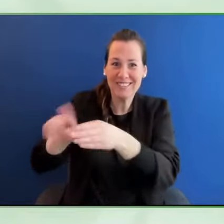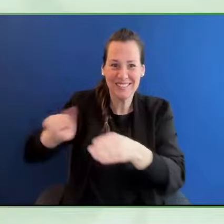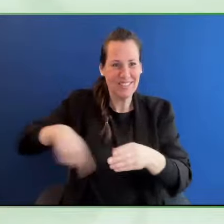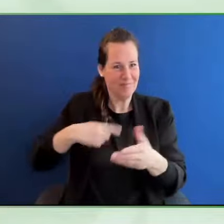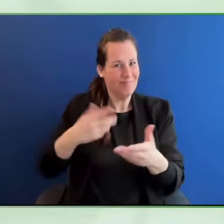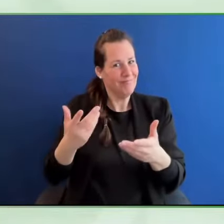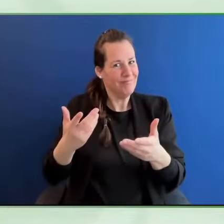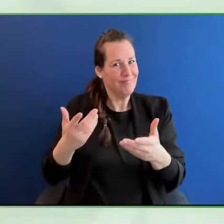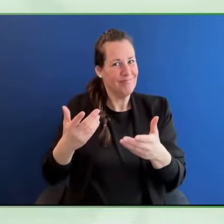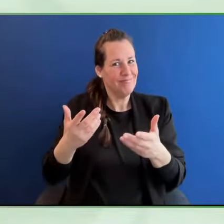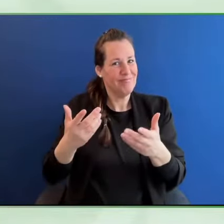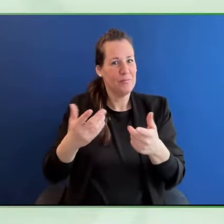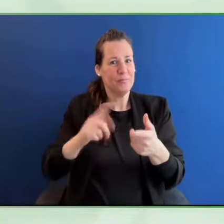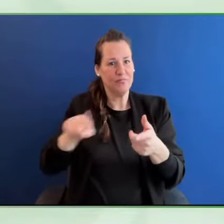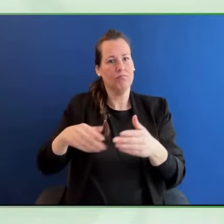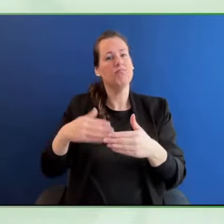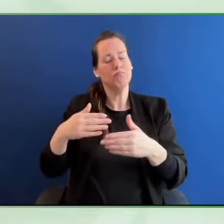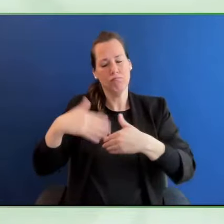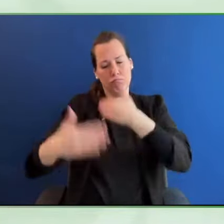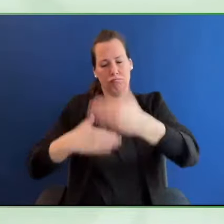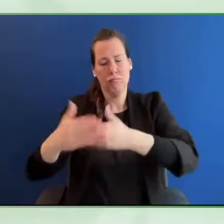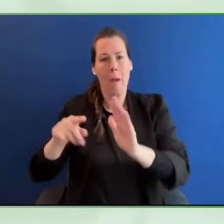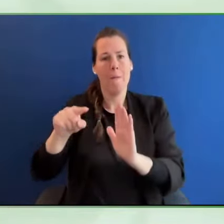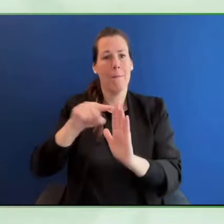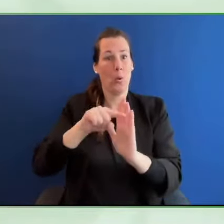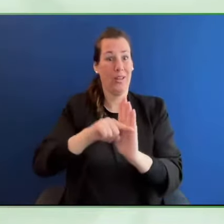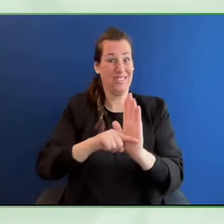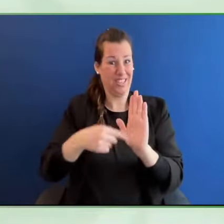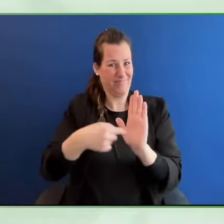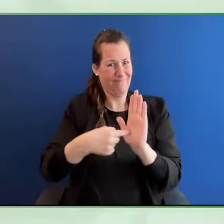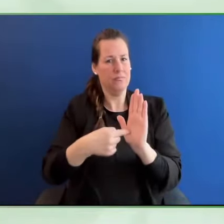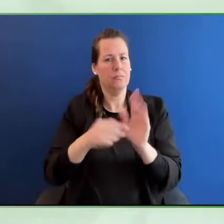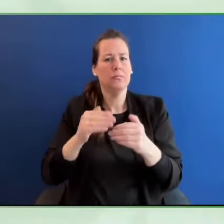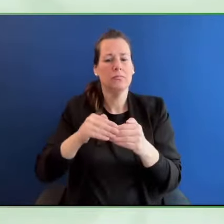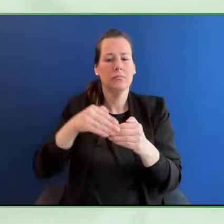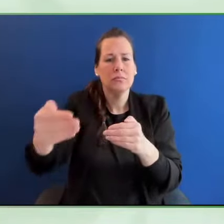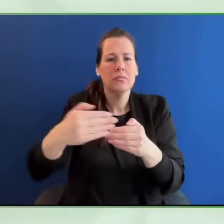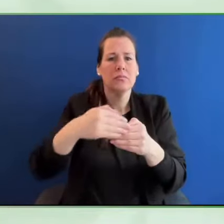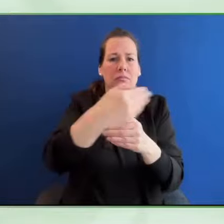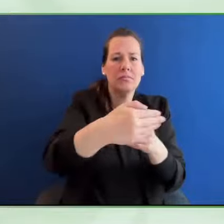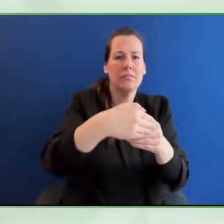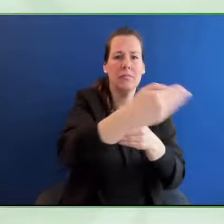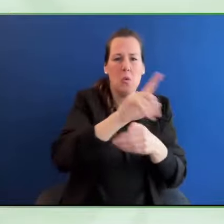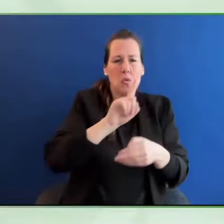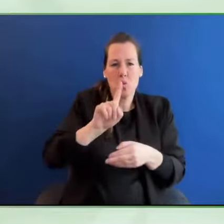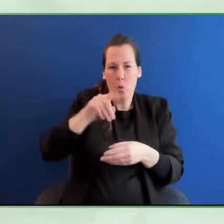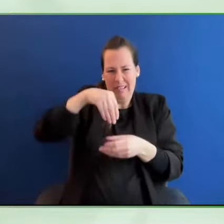So we want to work also on changing mindsets and aspects about changing legislation at